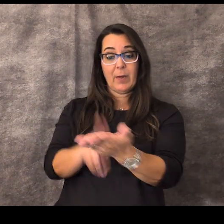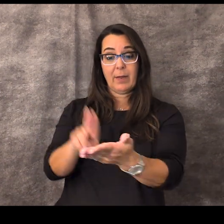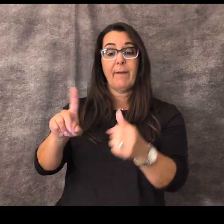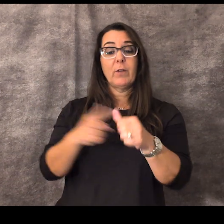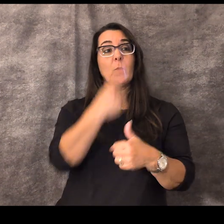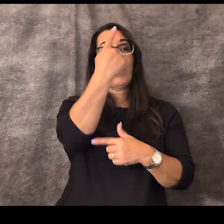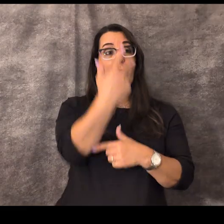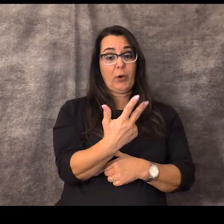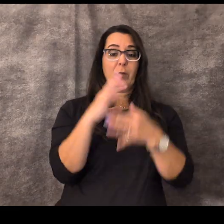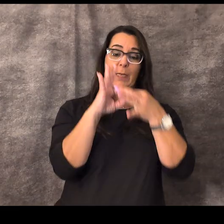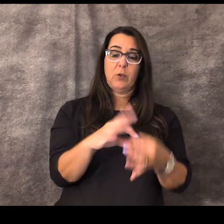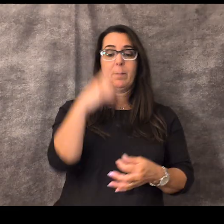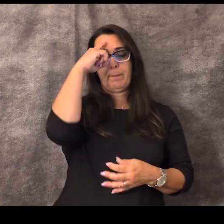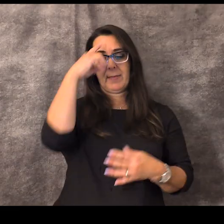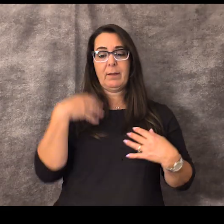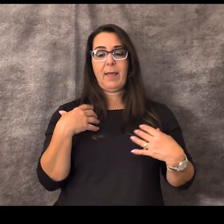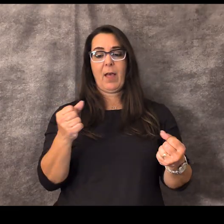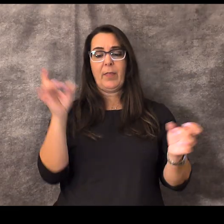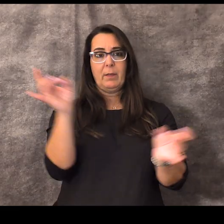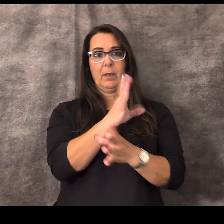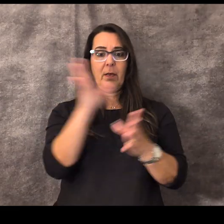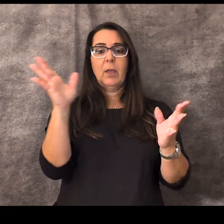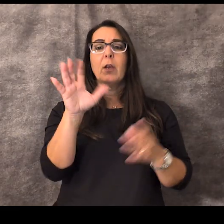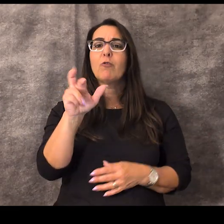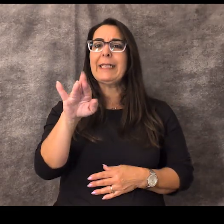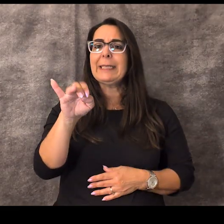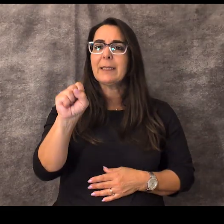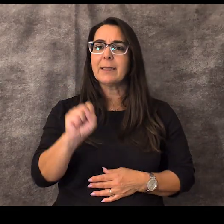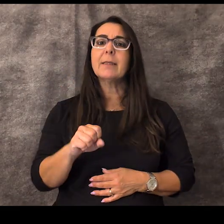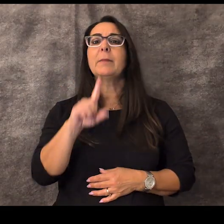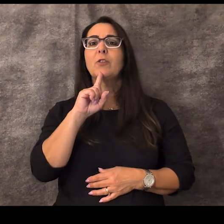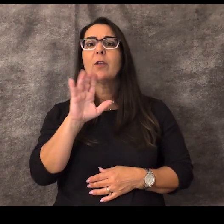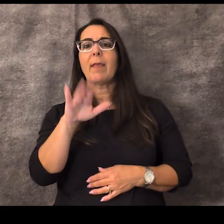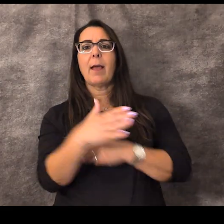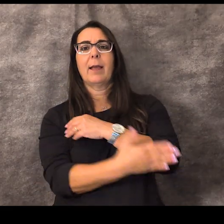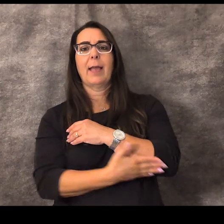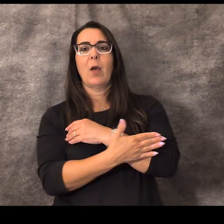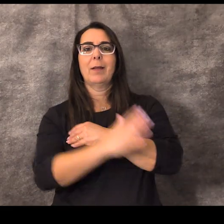mental health crisis and really ensuring that the county build out a crisis system